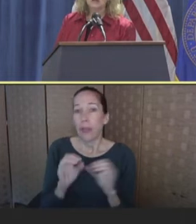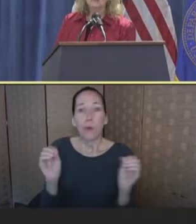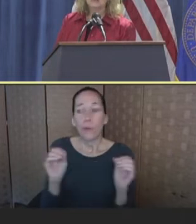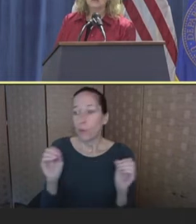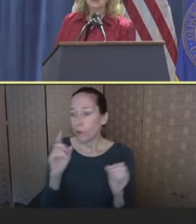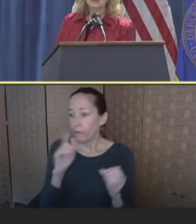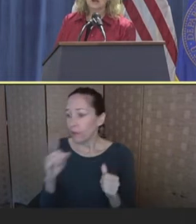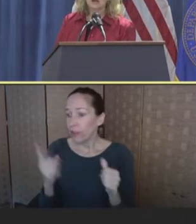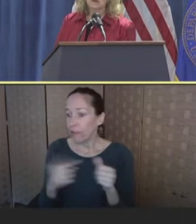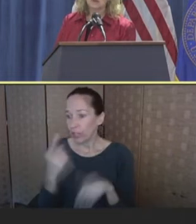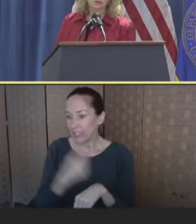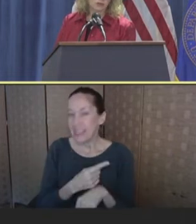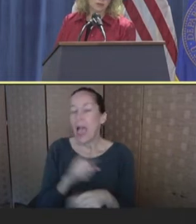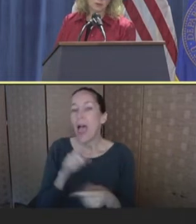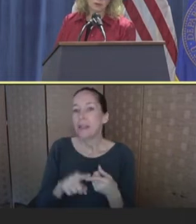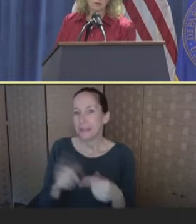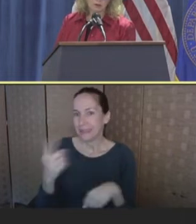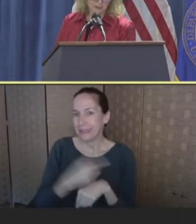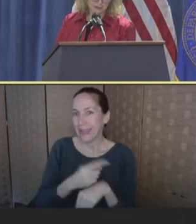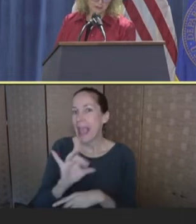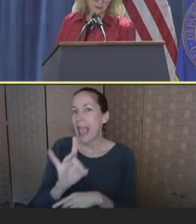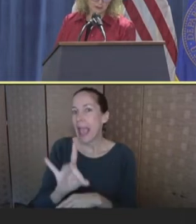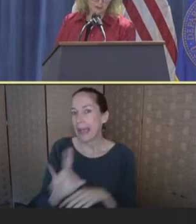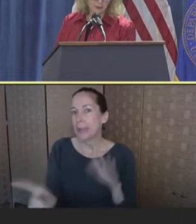He visited -- he or she, we don't identify, as you know.